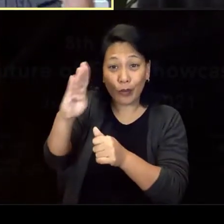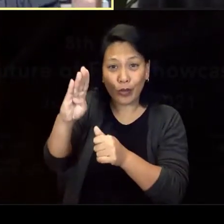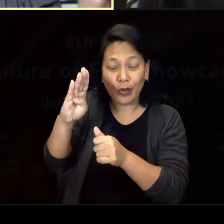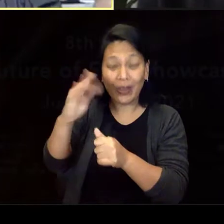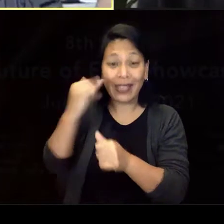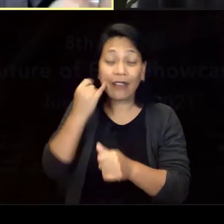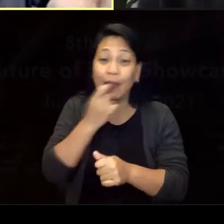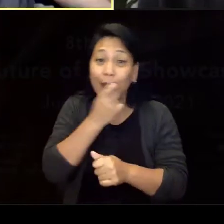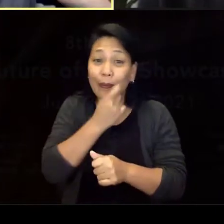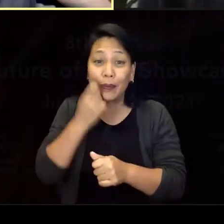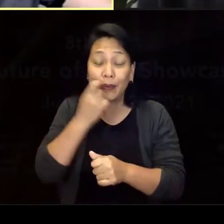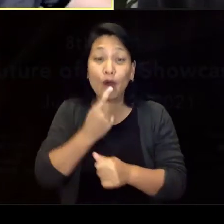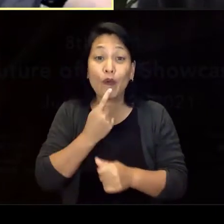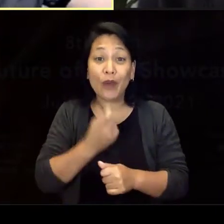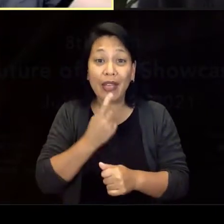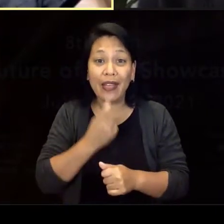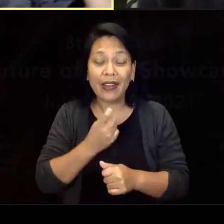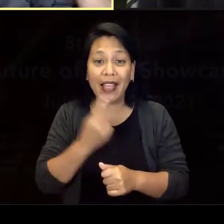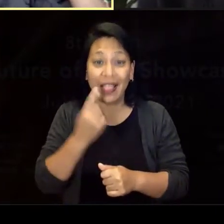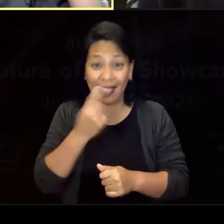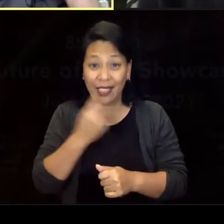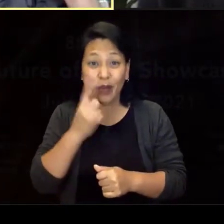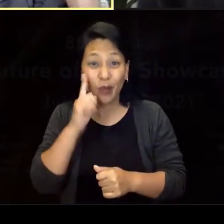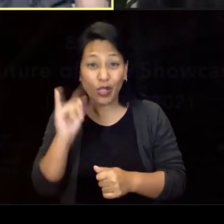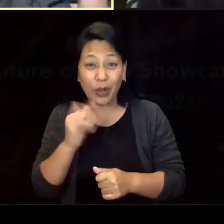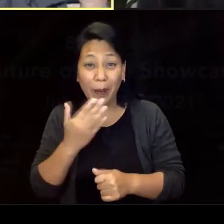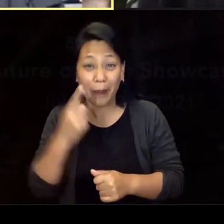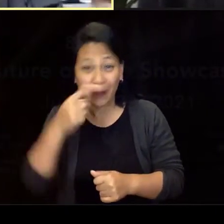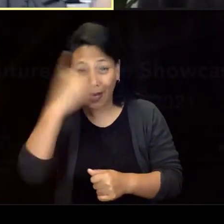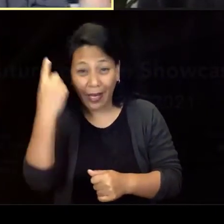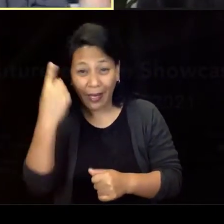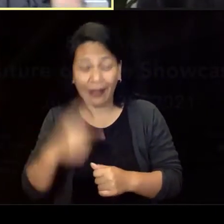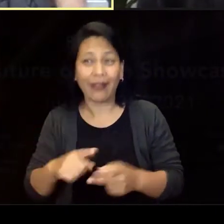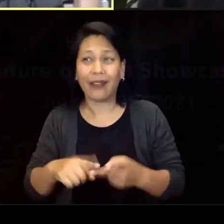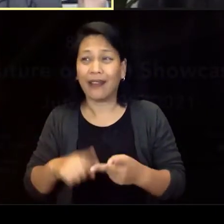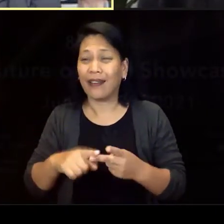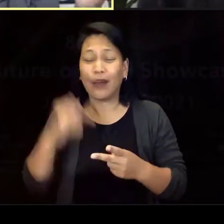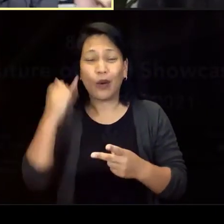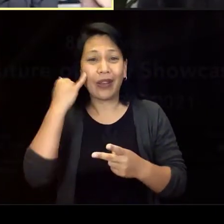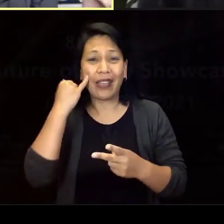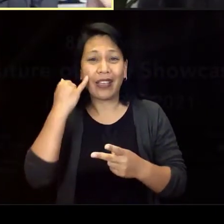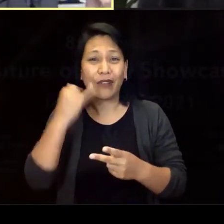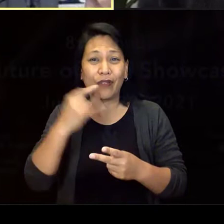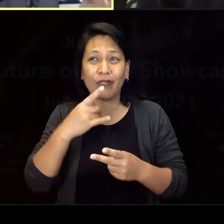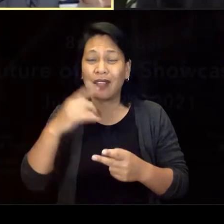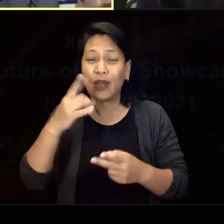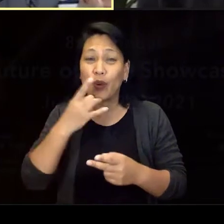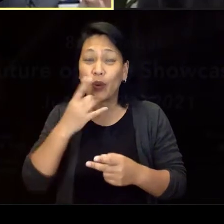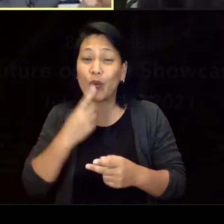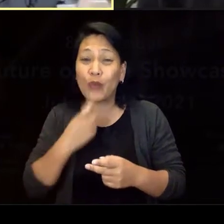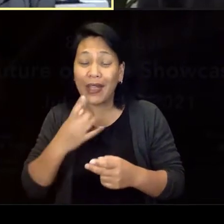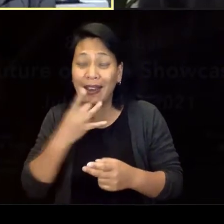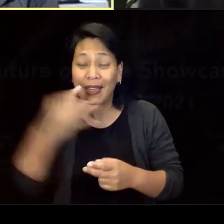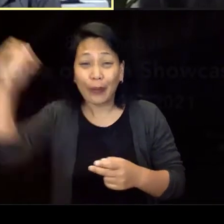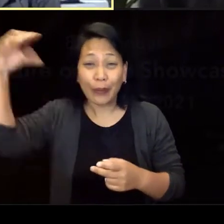Or if you have a red light, if someone's out of like a stop sign or something, they're all the red is just going to wash out. So it won't even look like you're wearing any makeup.